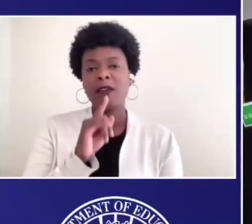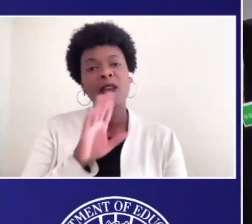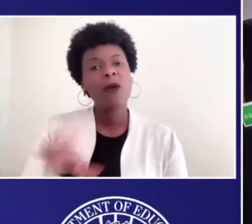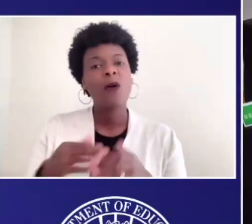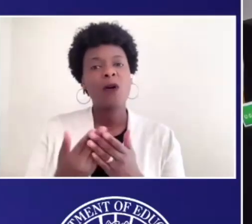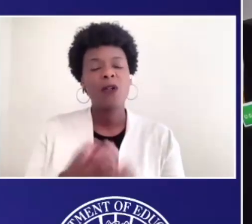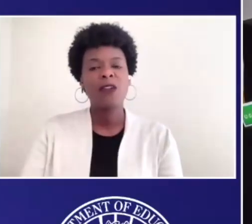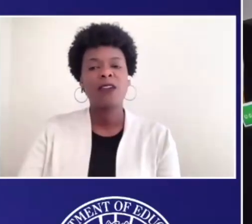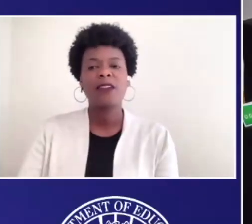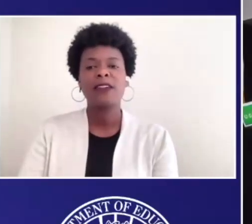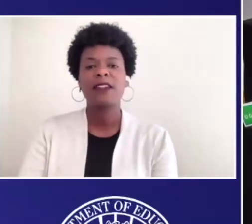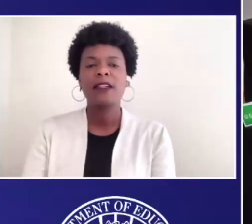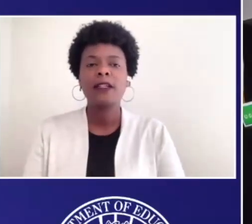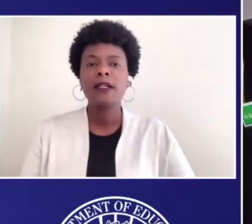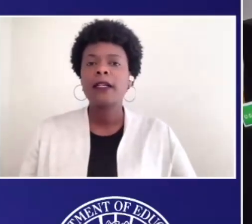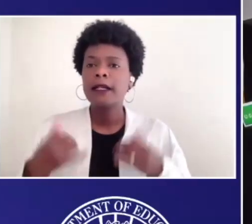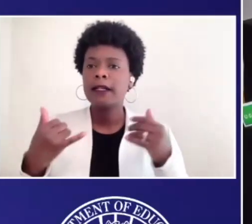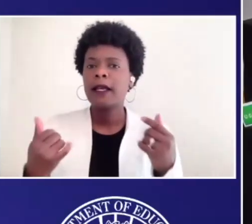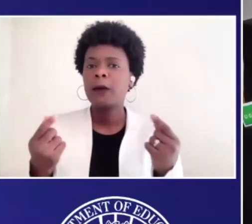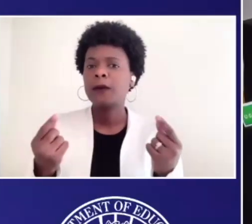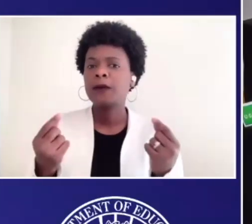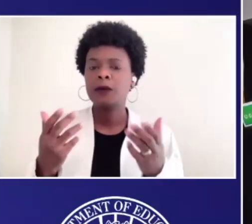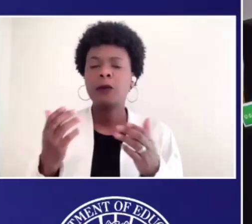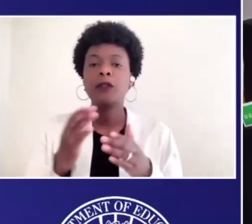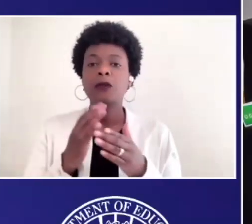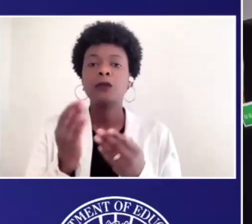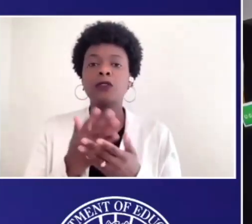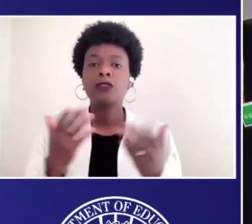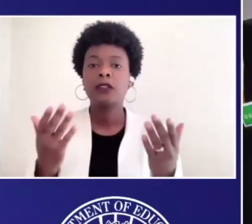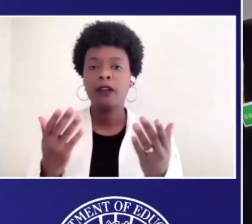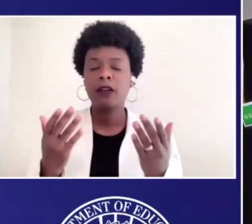I think what we would like to do is share one of the, I think, things that we heard